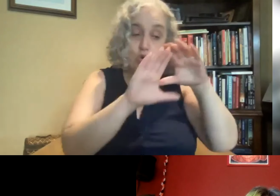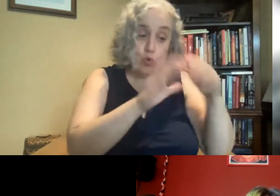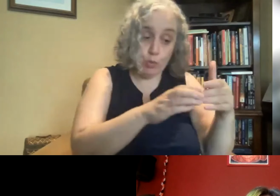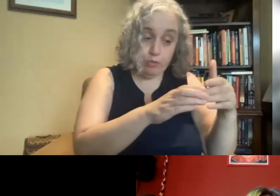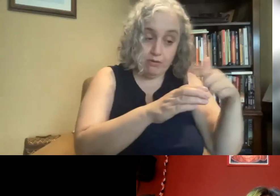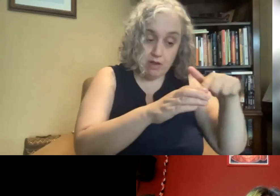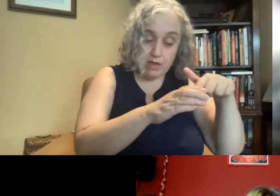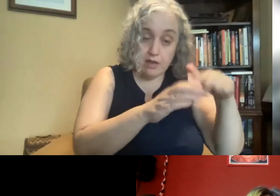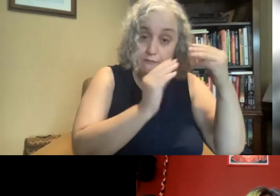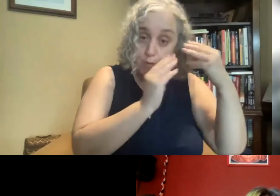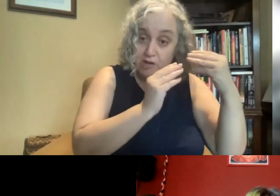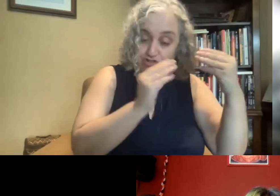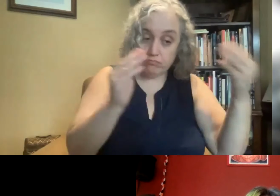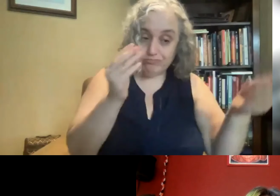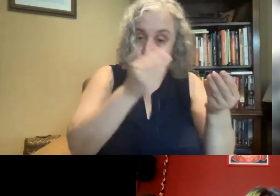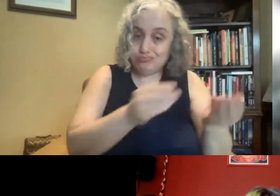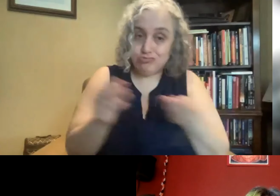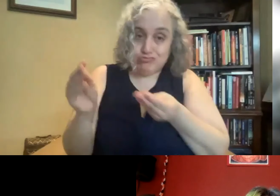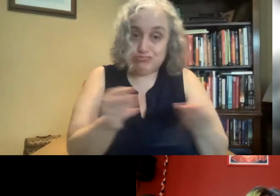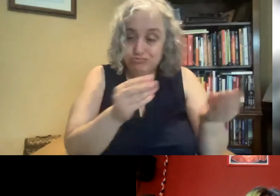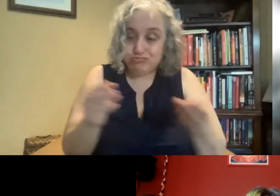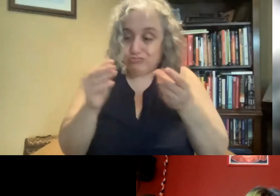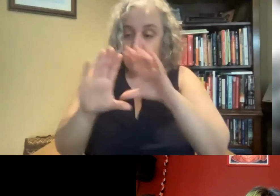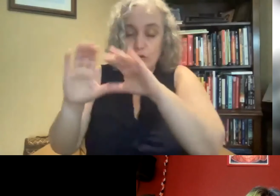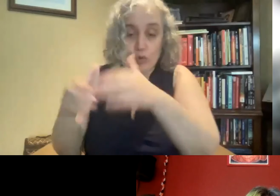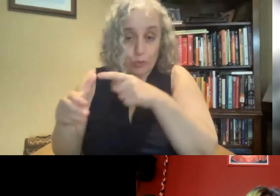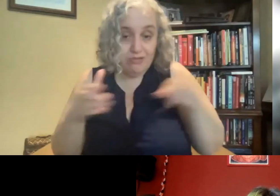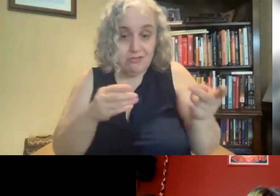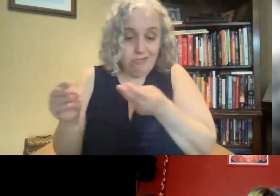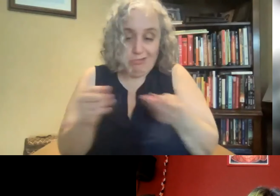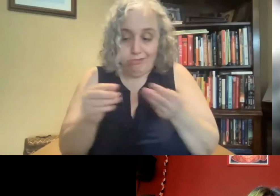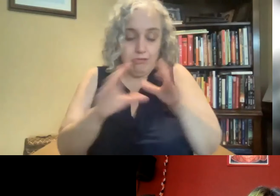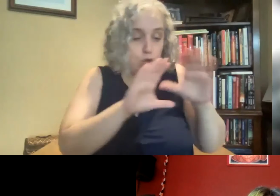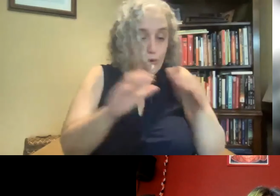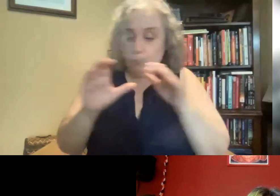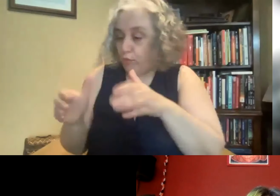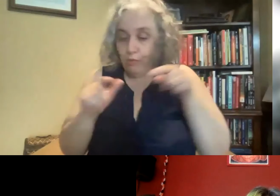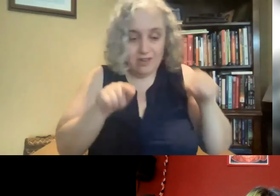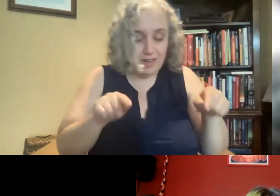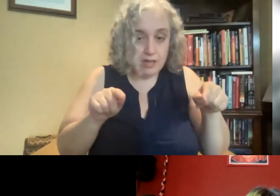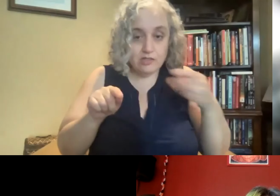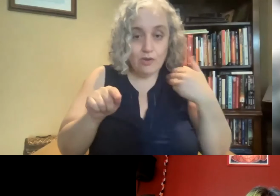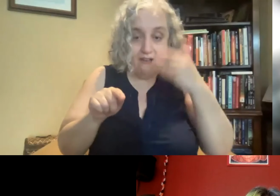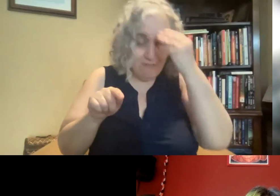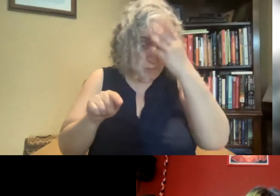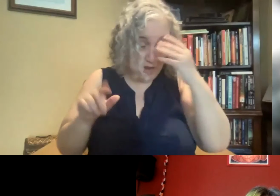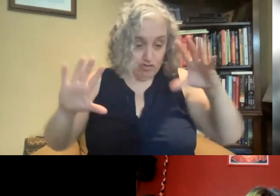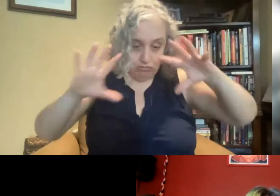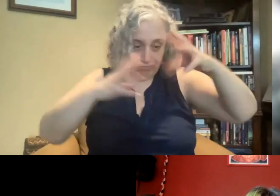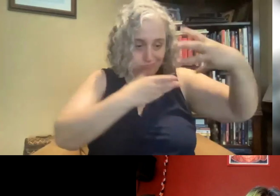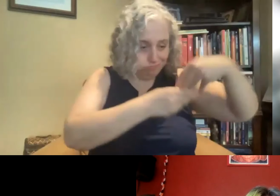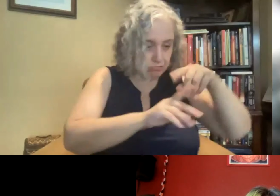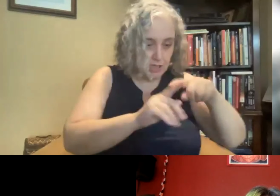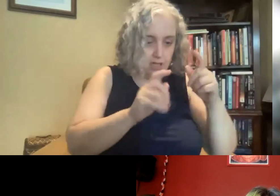By virtue of needing big data sets, no one manufacturer or developer,